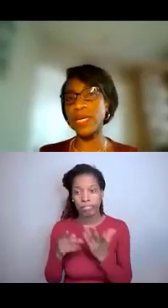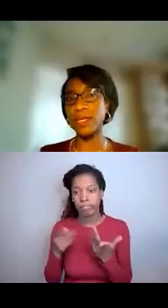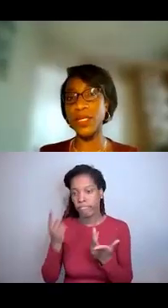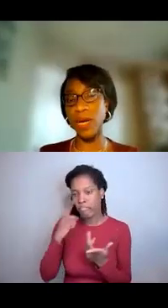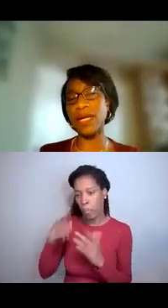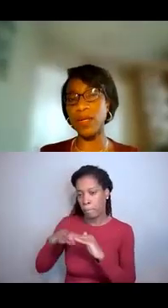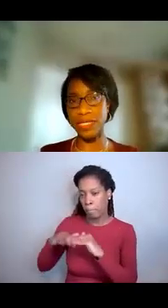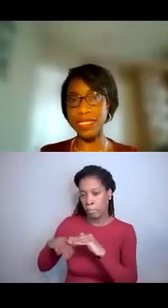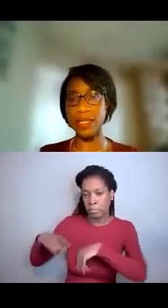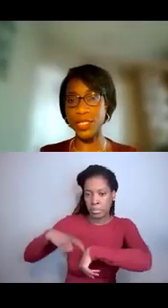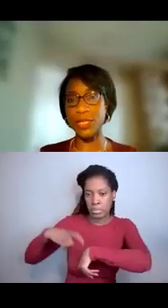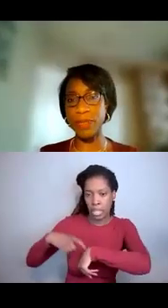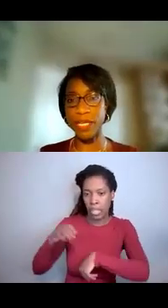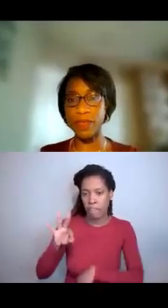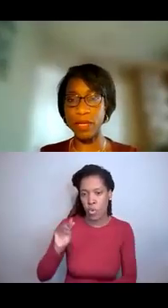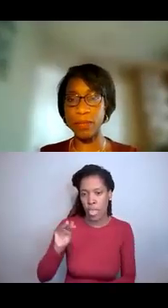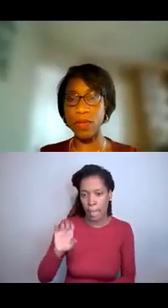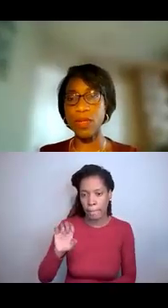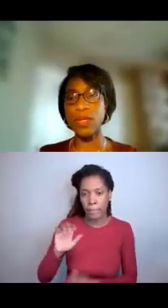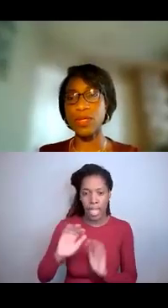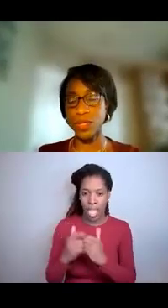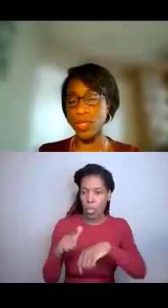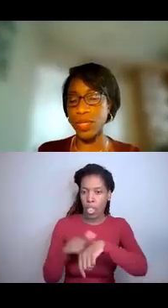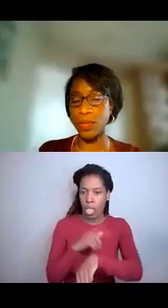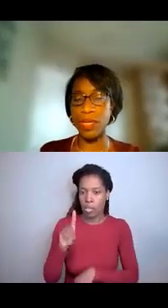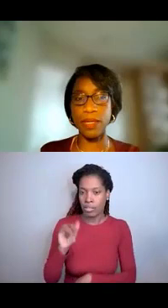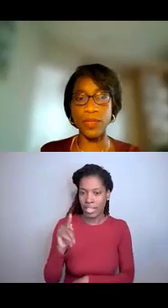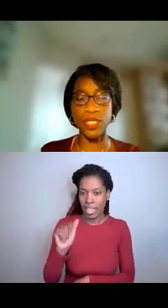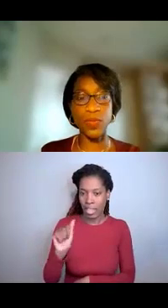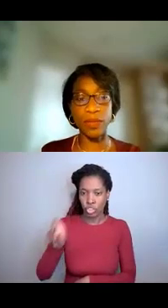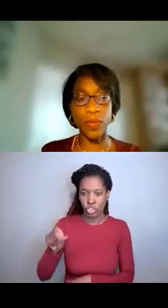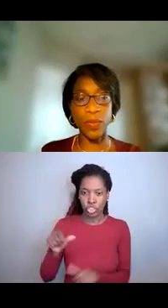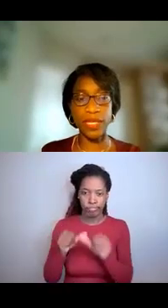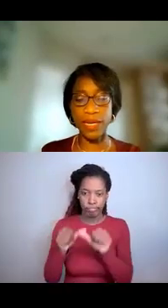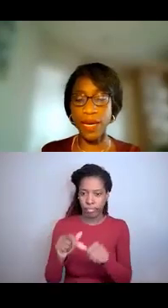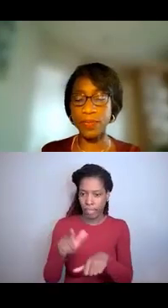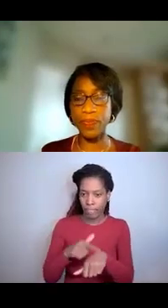when how long data should be made available. So just wanted to point that out.